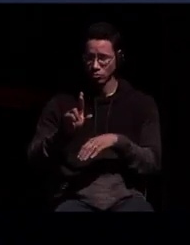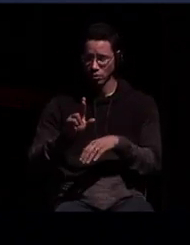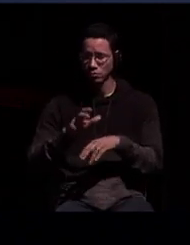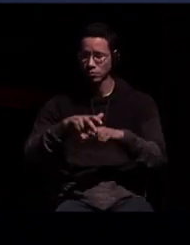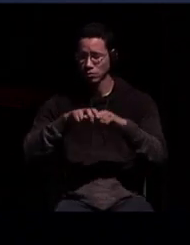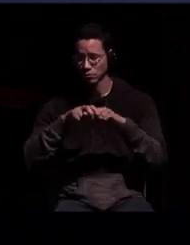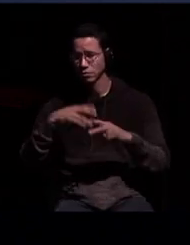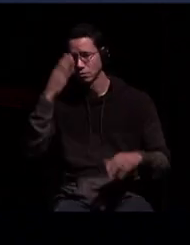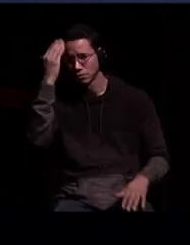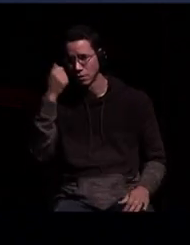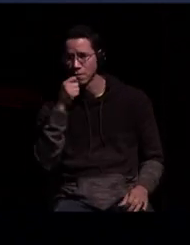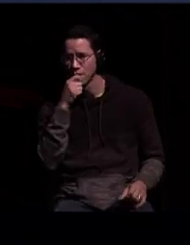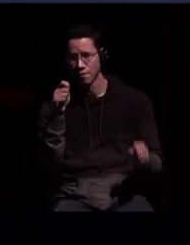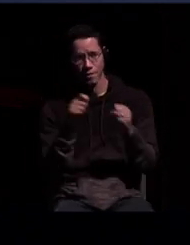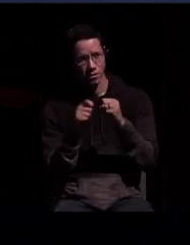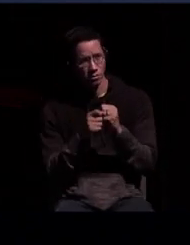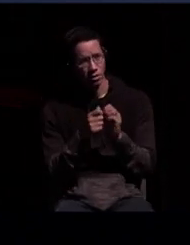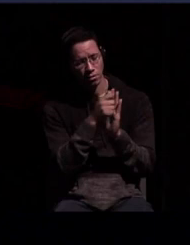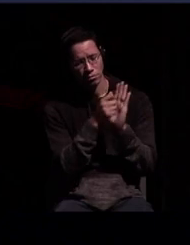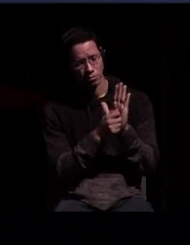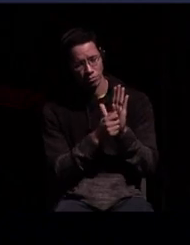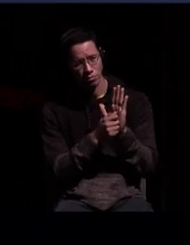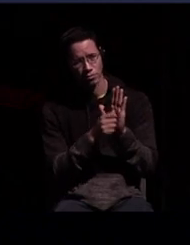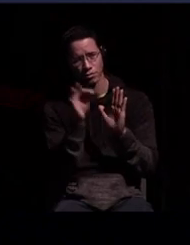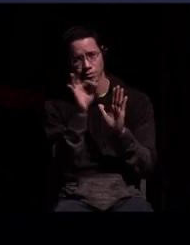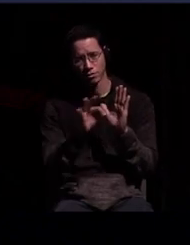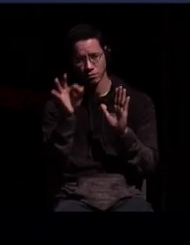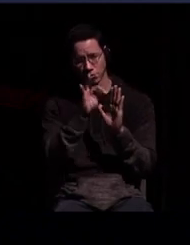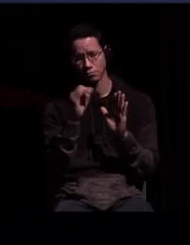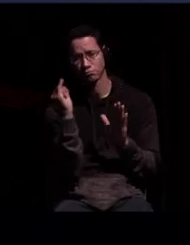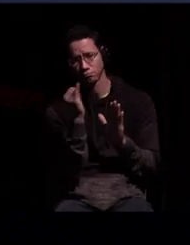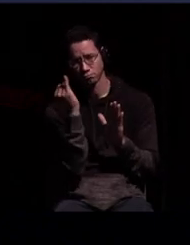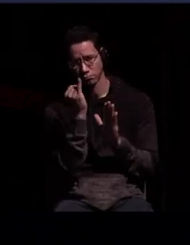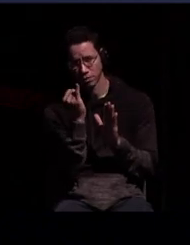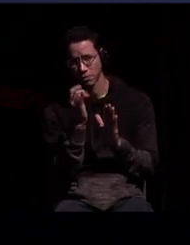to be published in prestigious magazines is important, but for bringing a real change